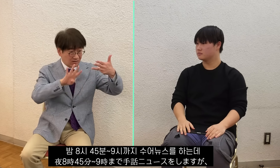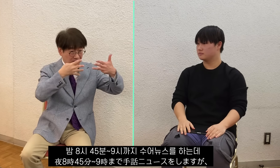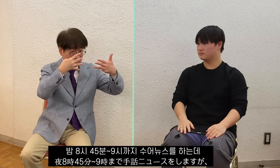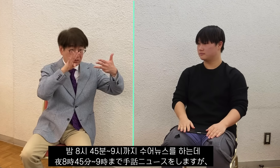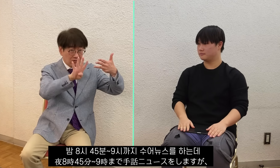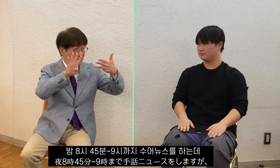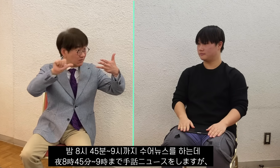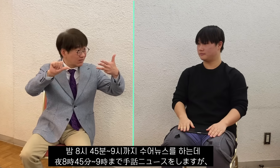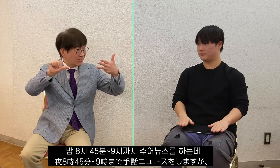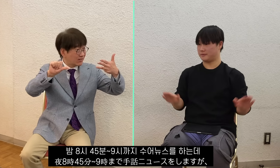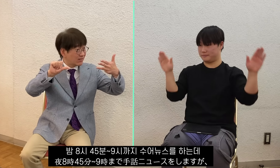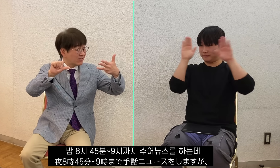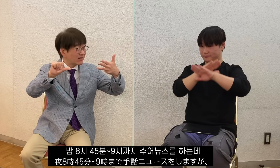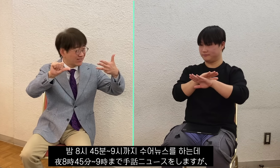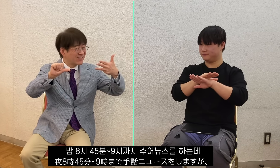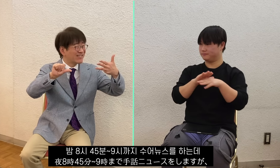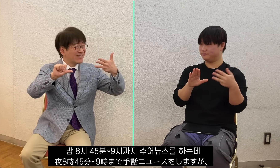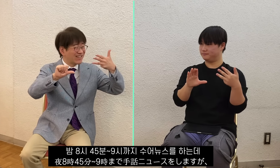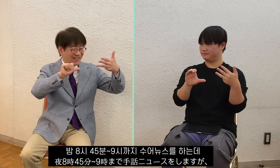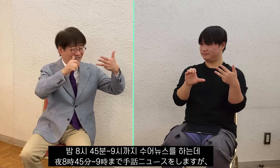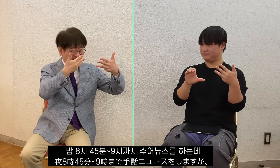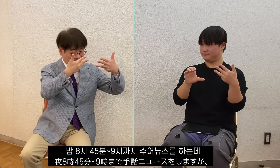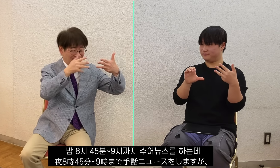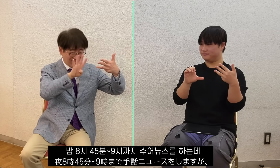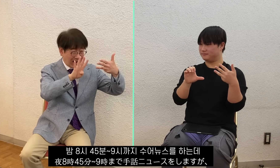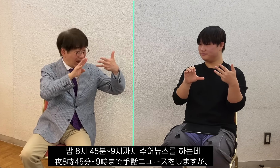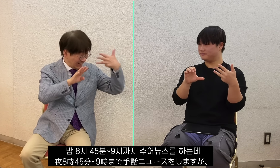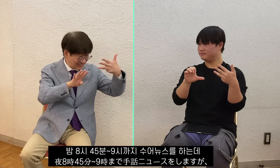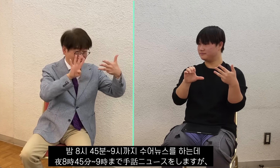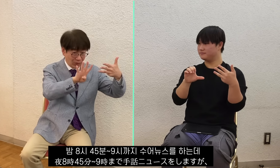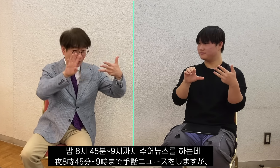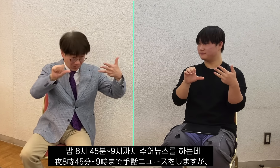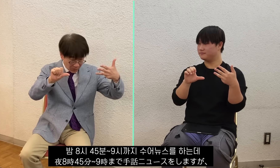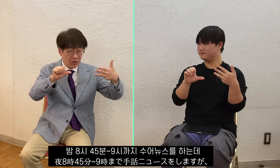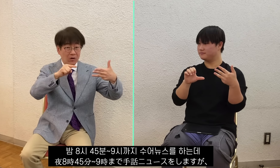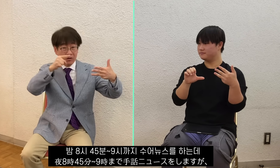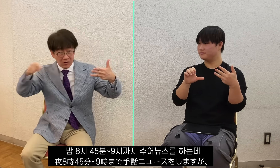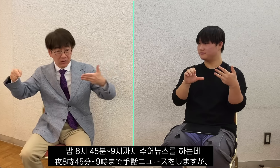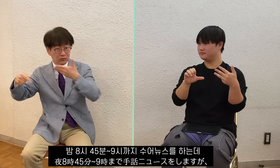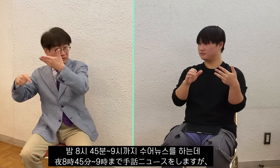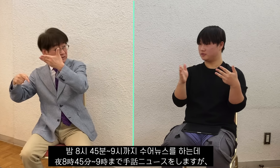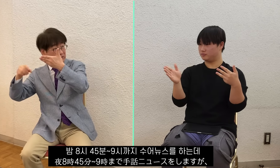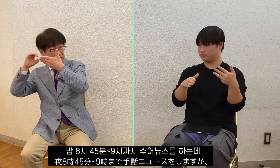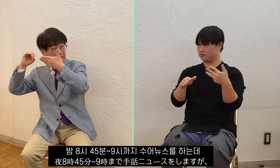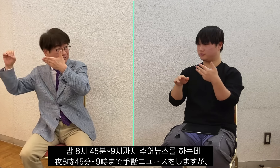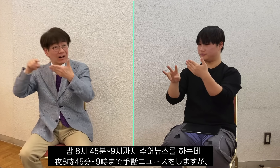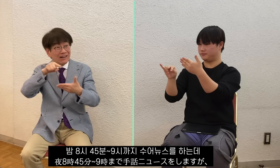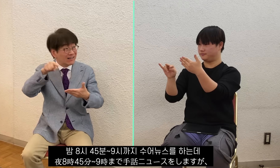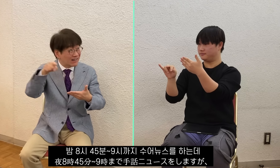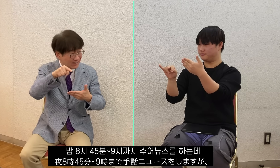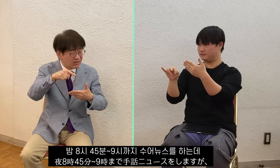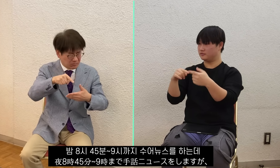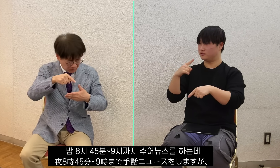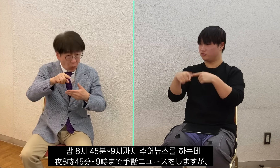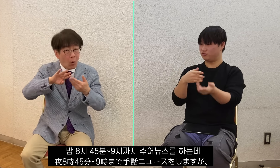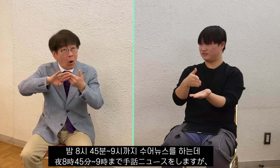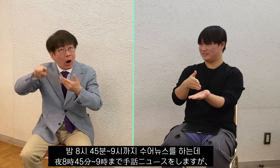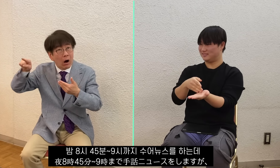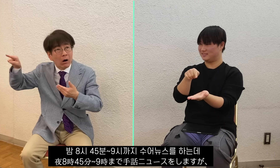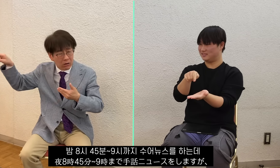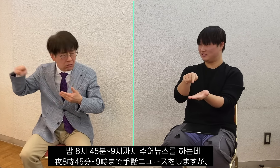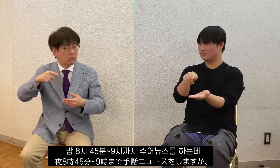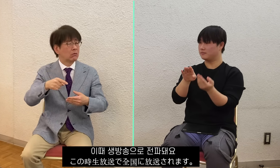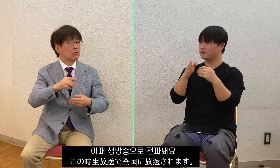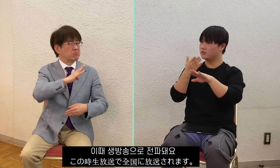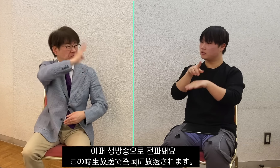Sign language news is held from 8:45 to 9 pm,